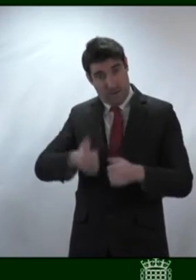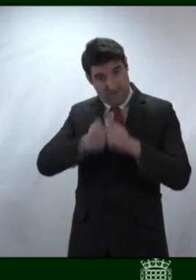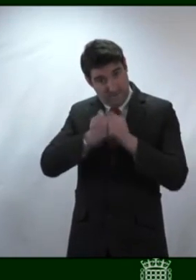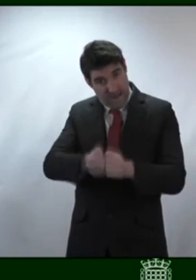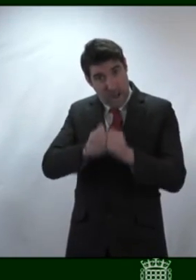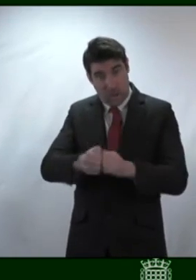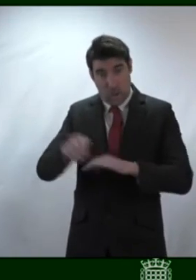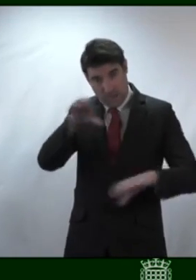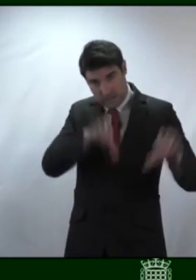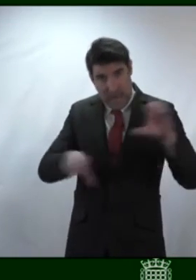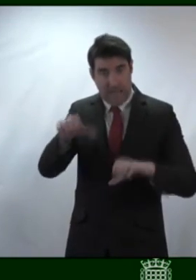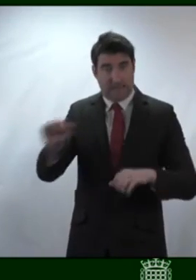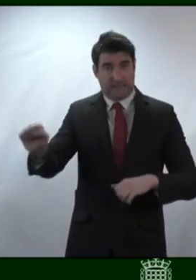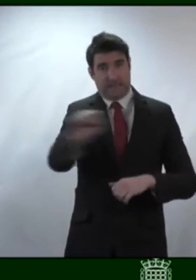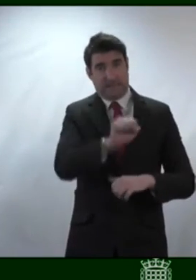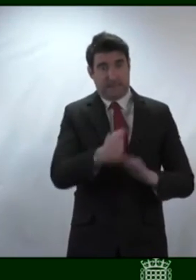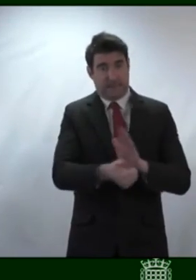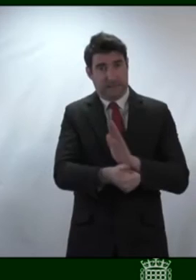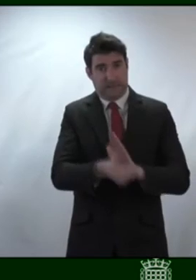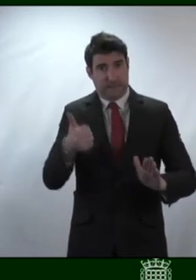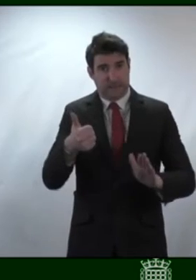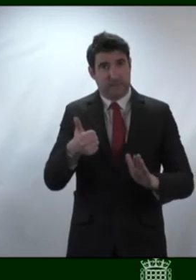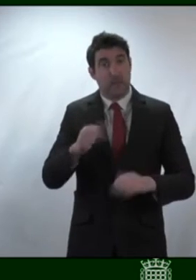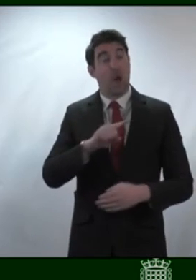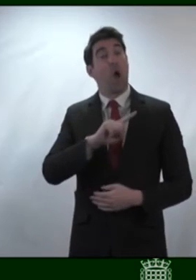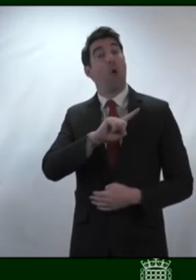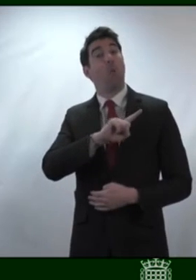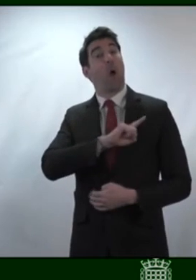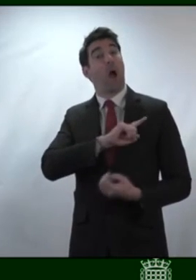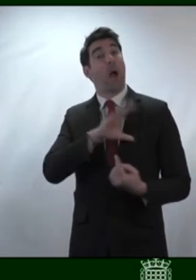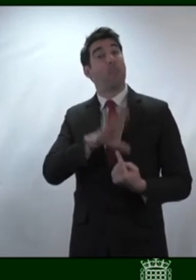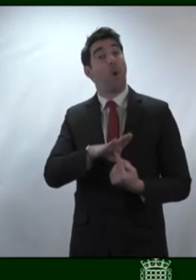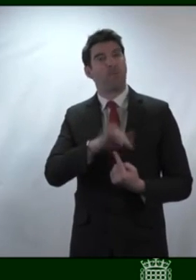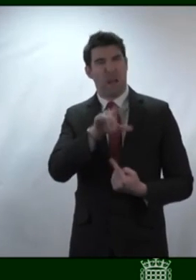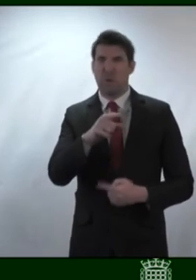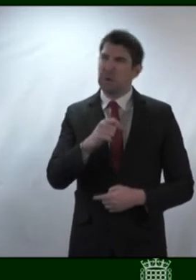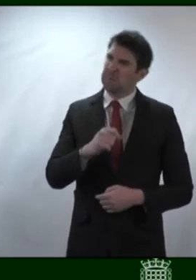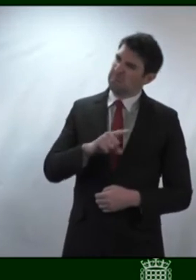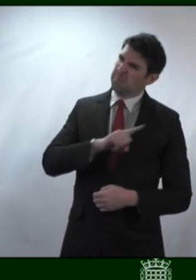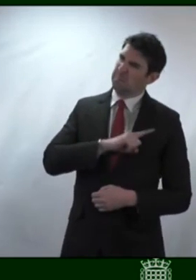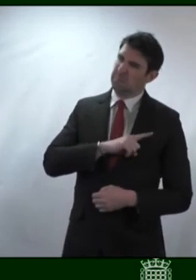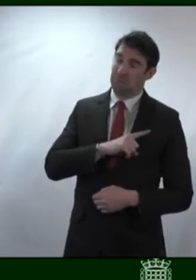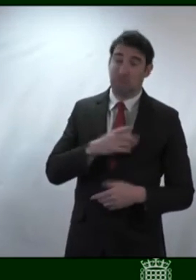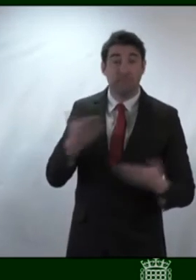sectors. If anybody wants evidence of why it is so vital to support those sectors, they have only to